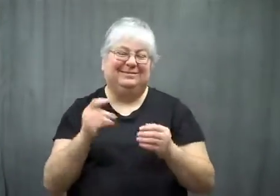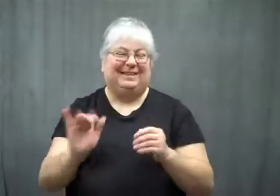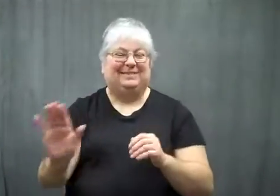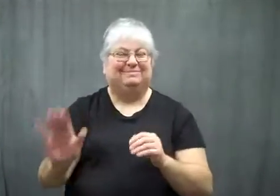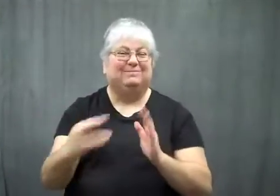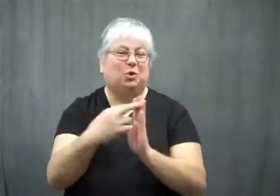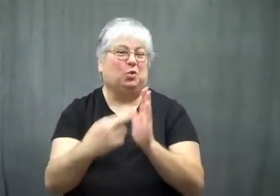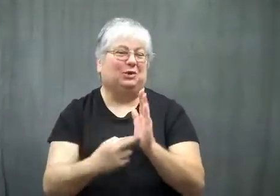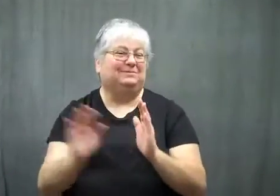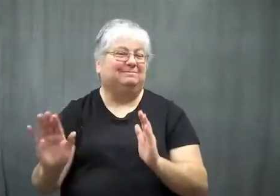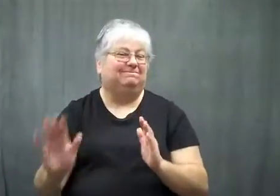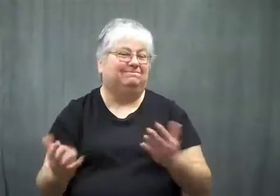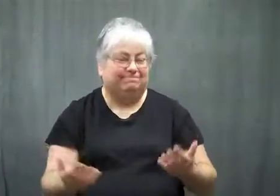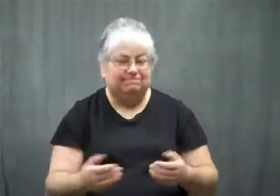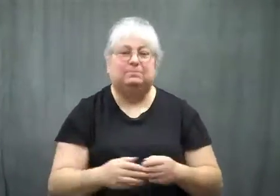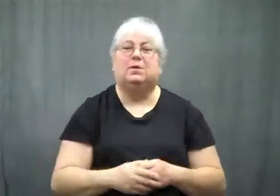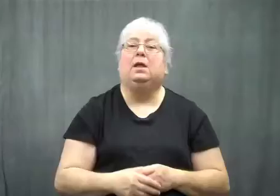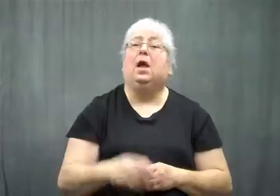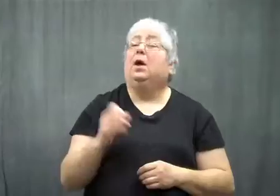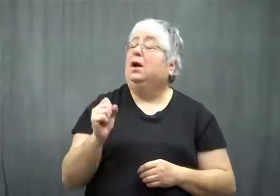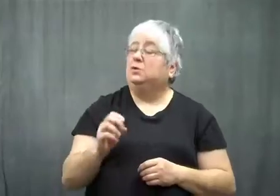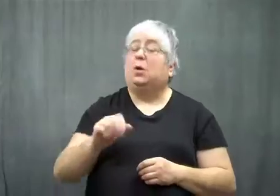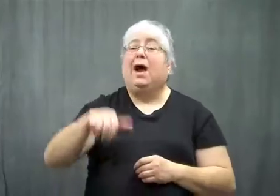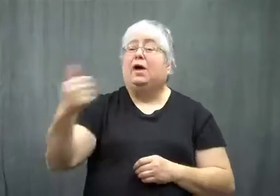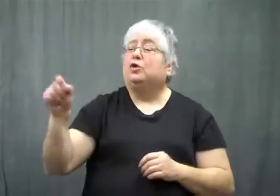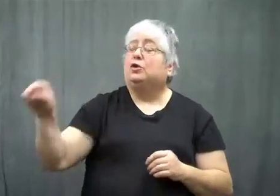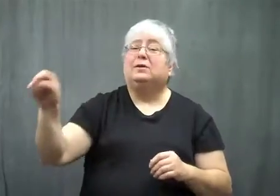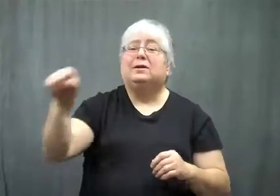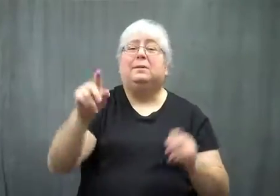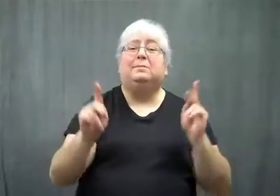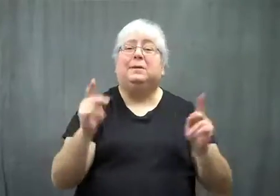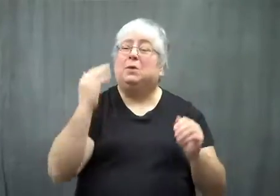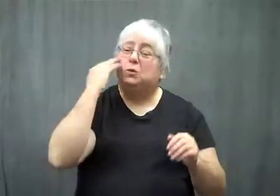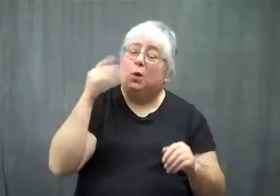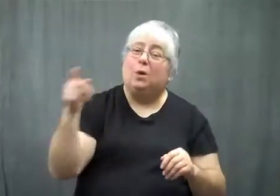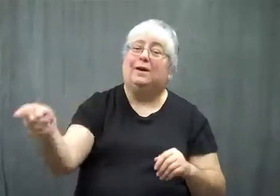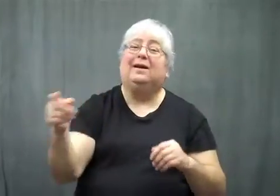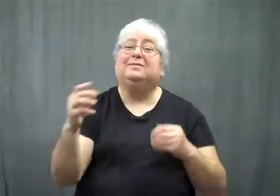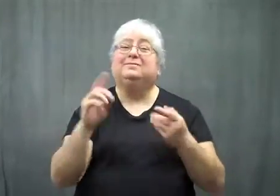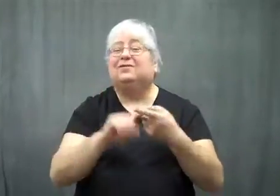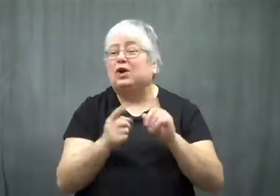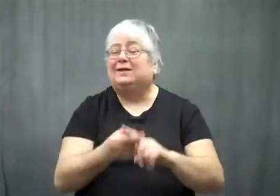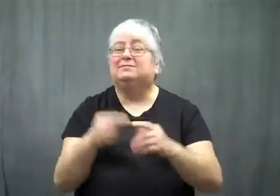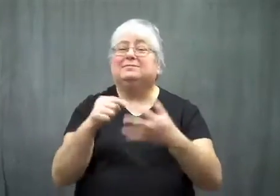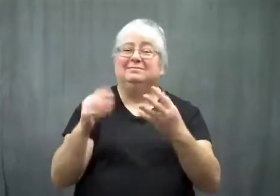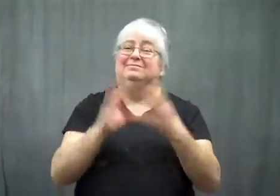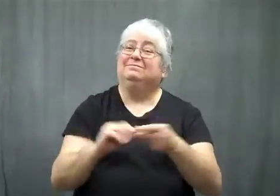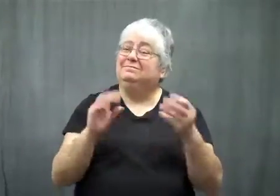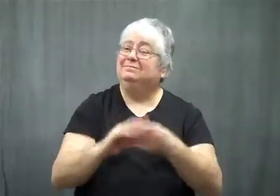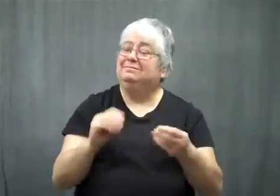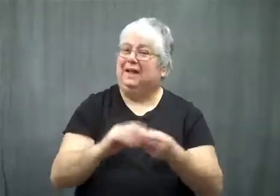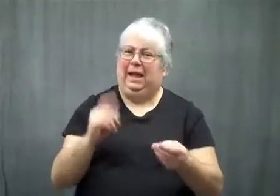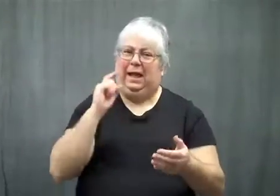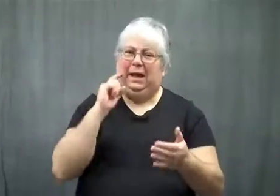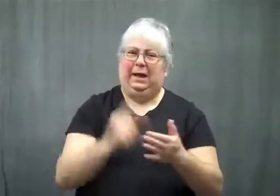That's how extradition works.